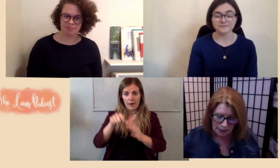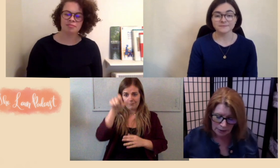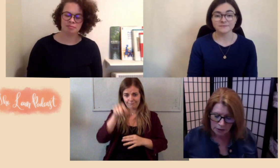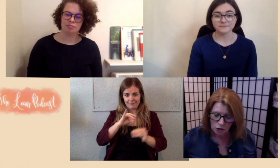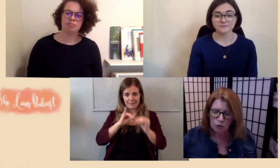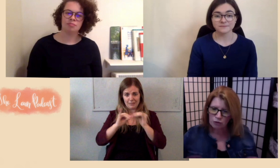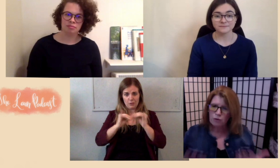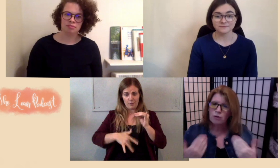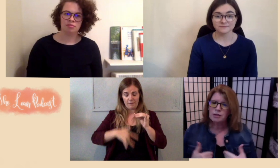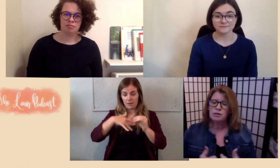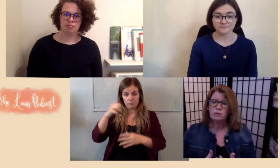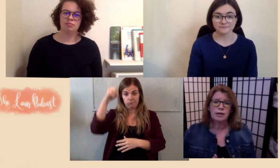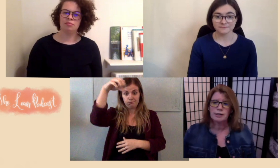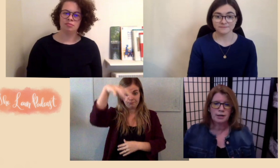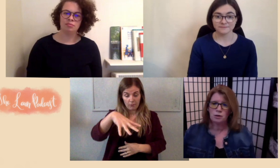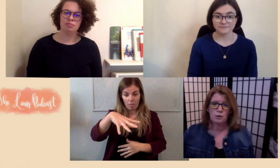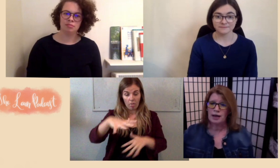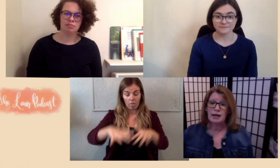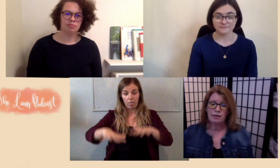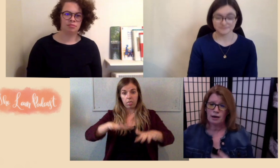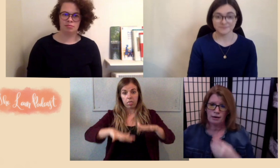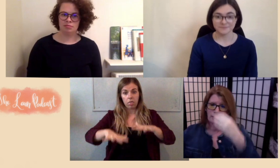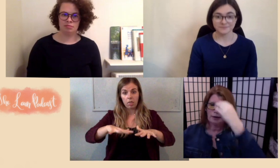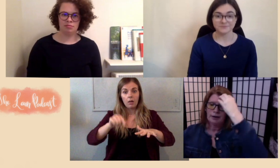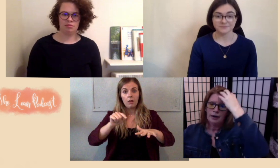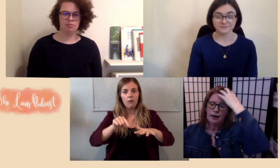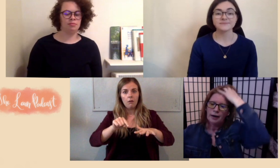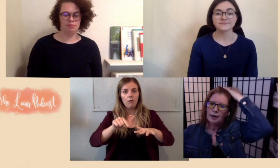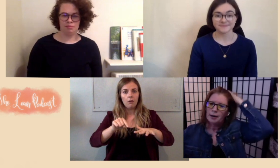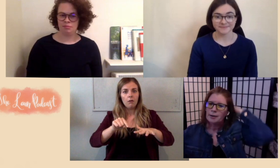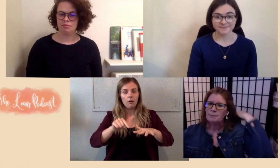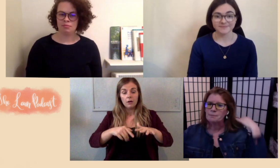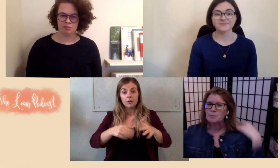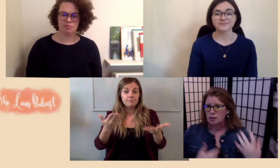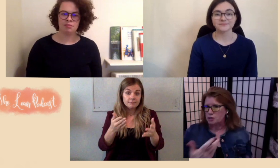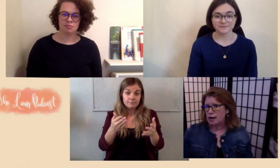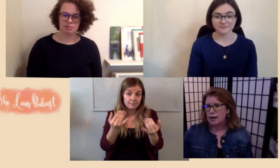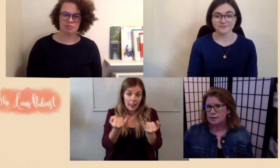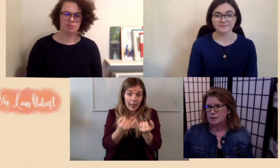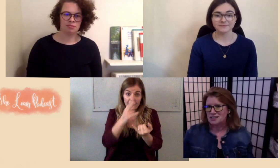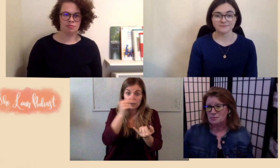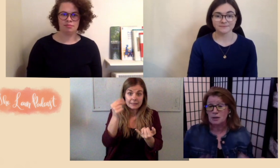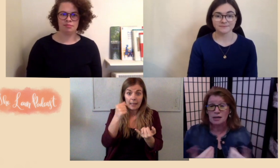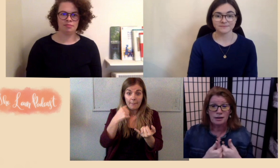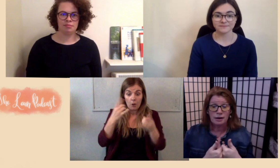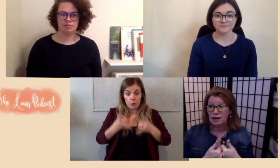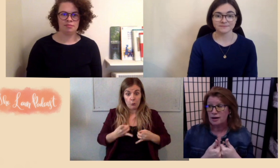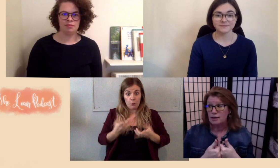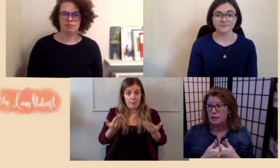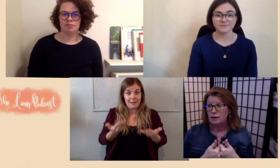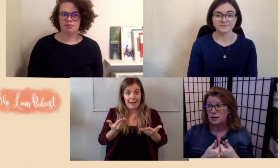such as being a human on the planet and having to deal with international pandemic,